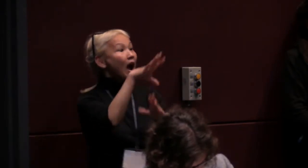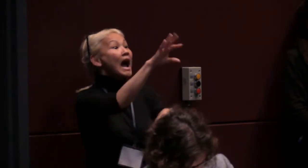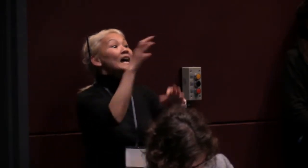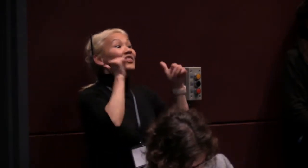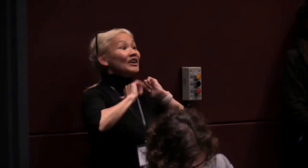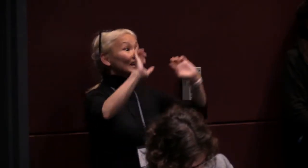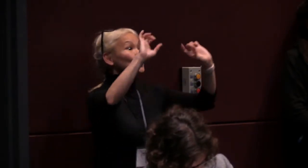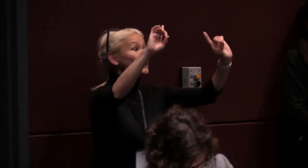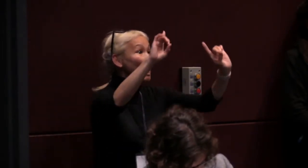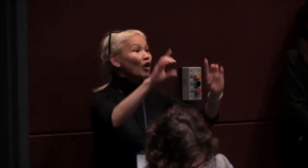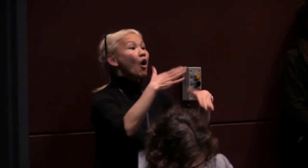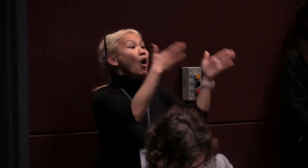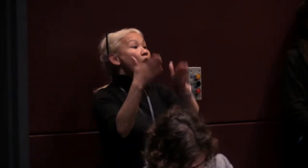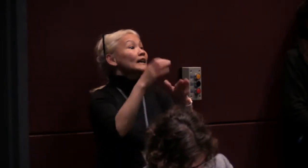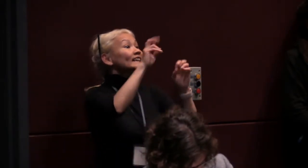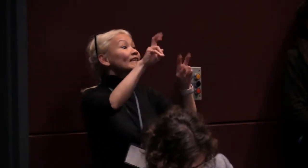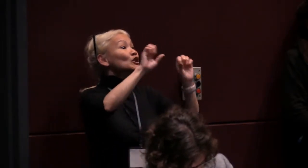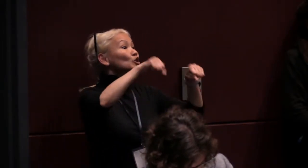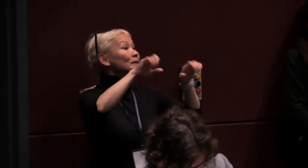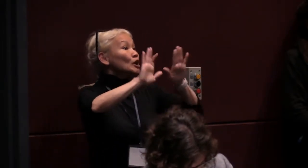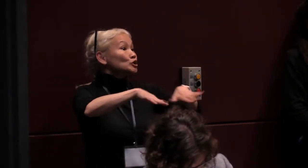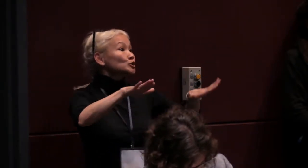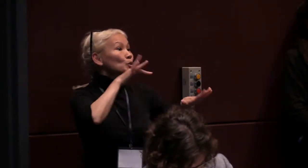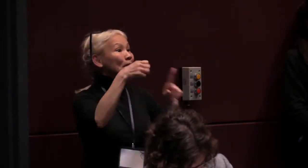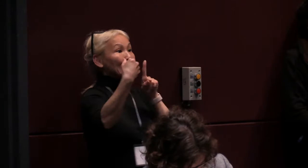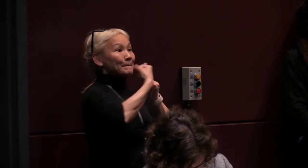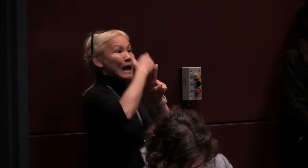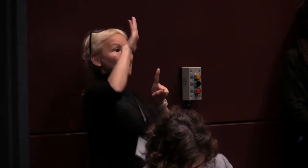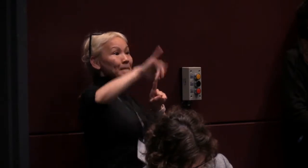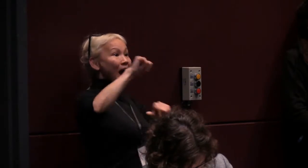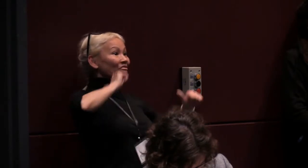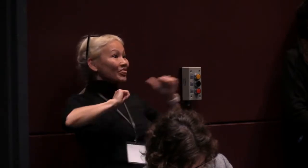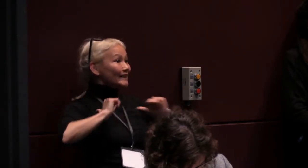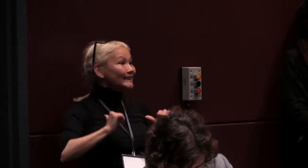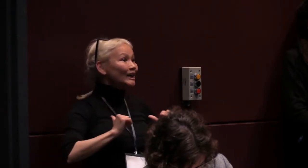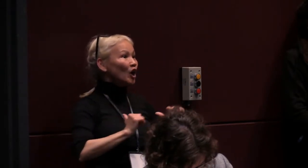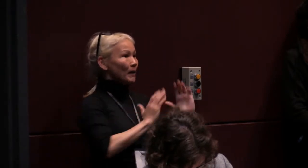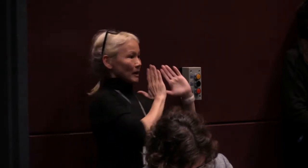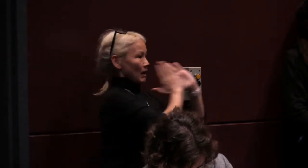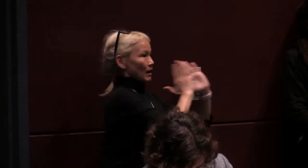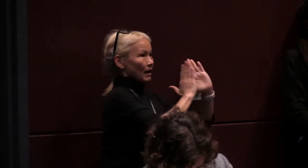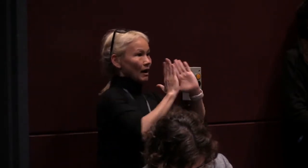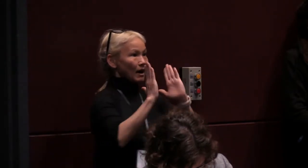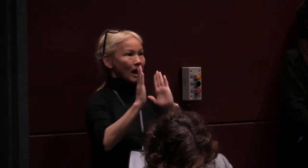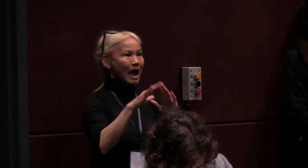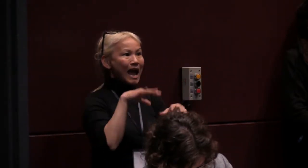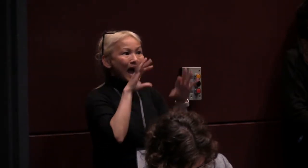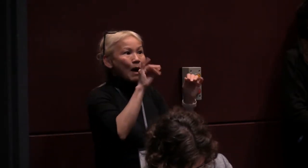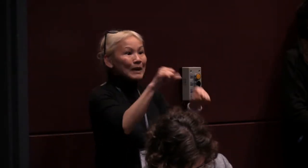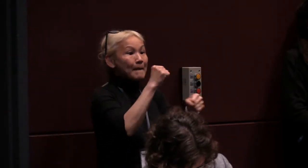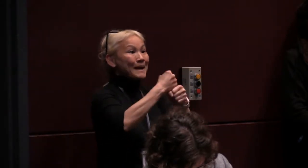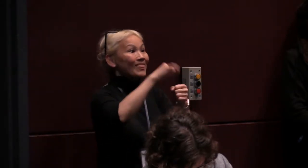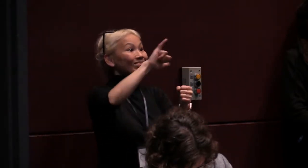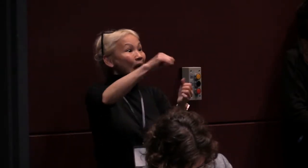people of color in the theater, there is an opportunity to create different volumes. Maybe there's a possibility for a publication